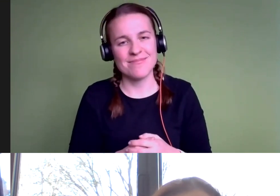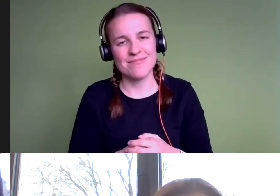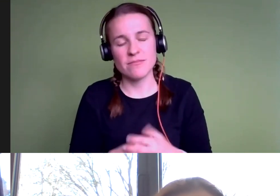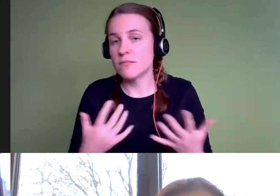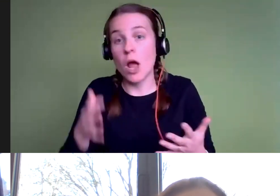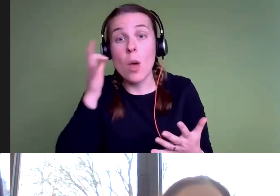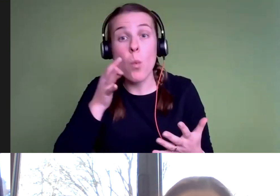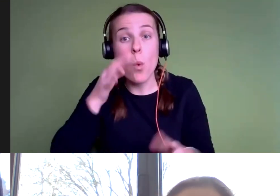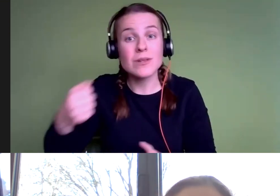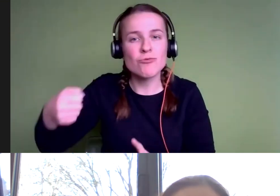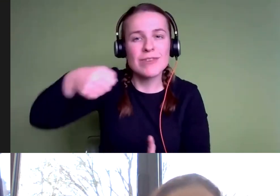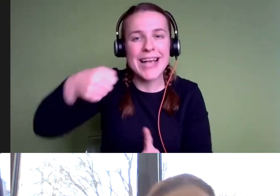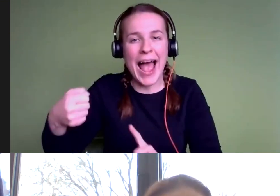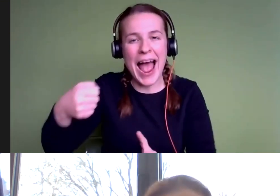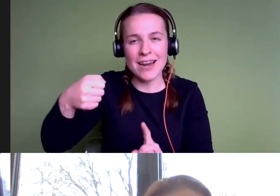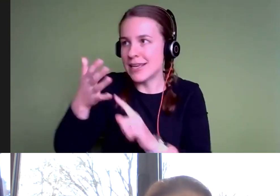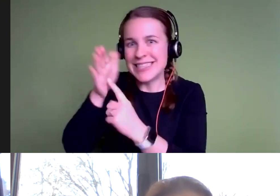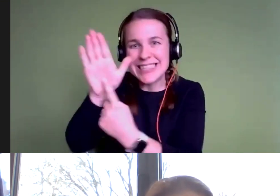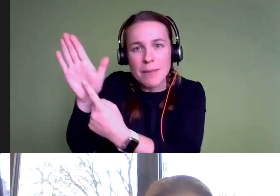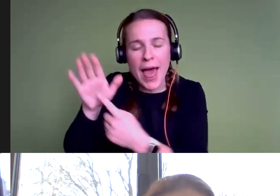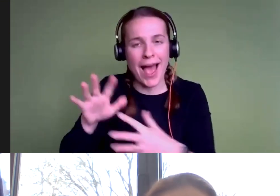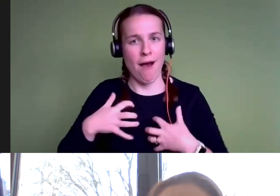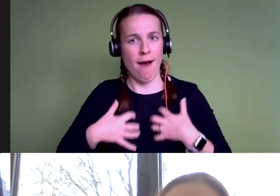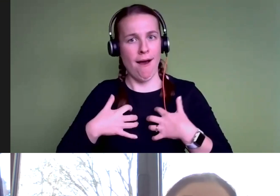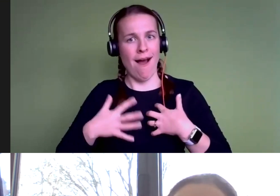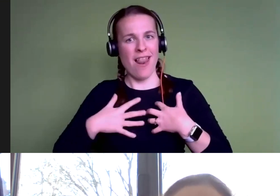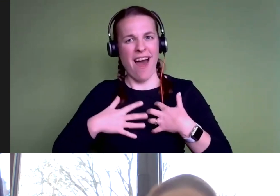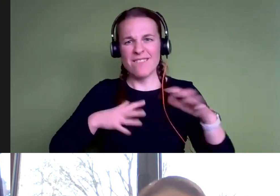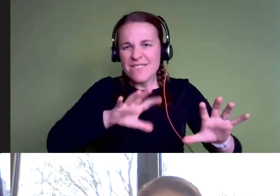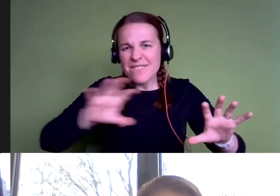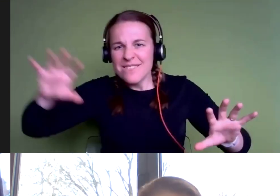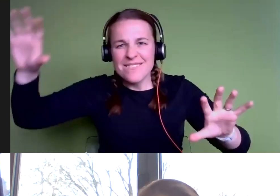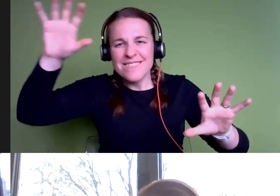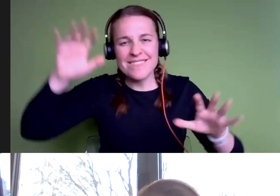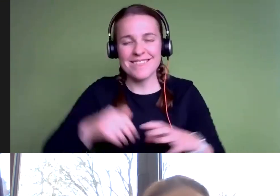lined up, and put out at varying heights, so all access needs could reach, independently,